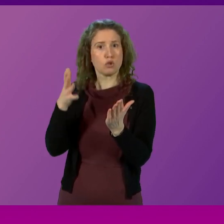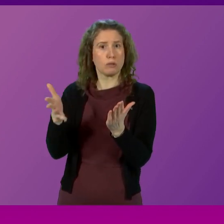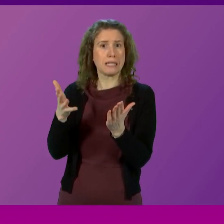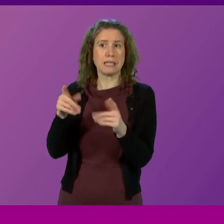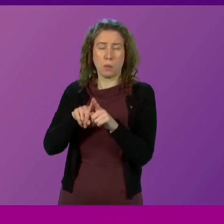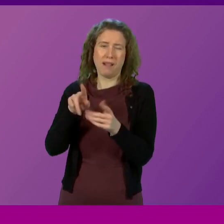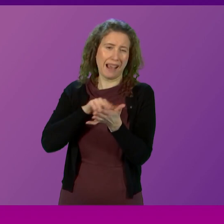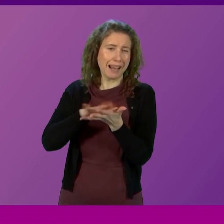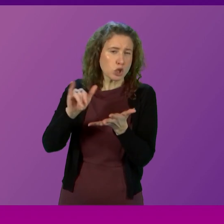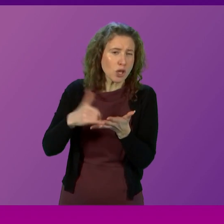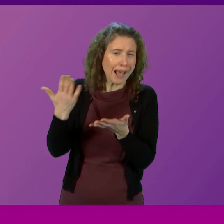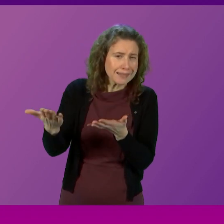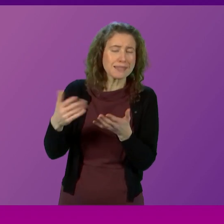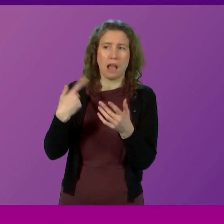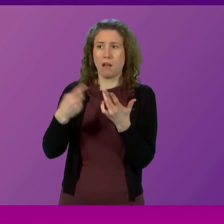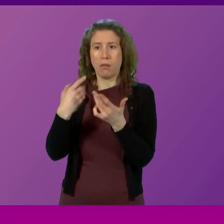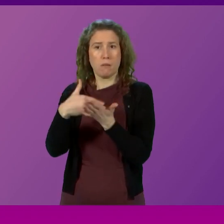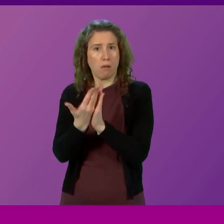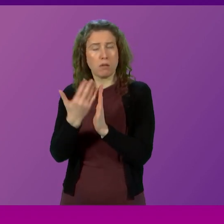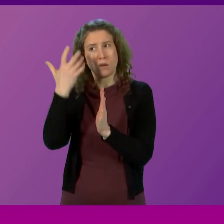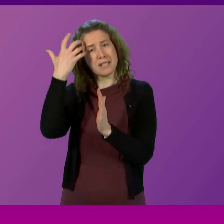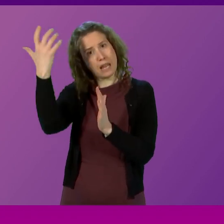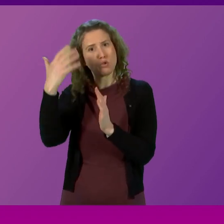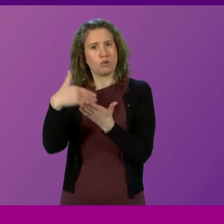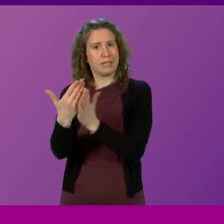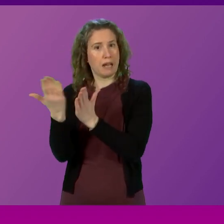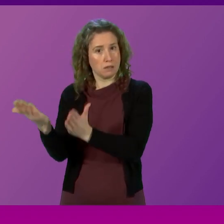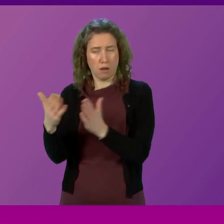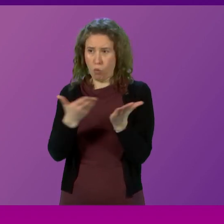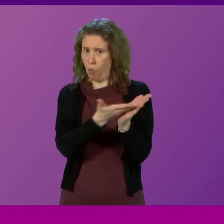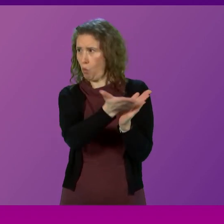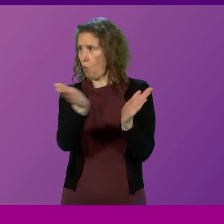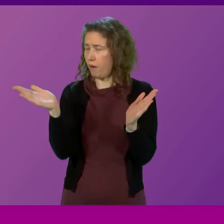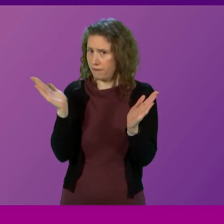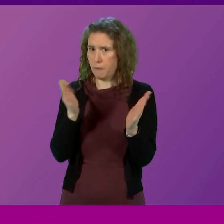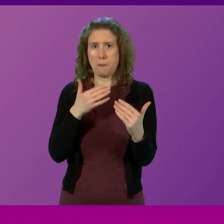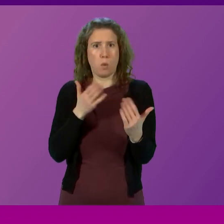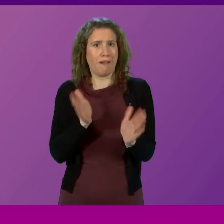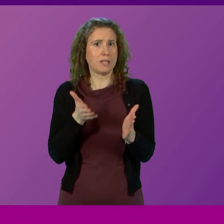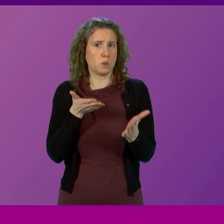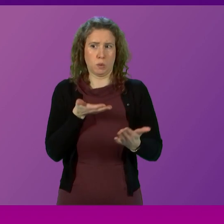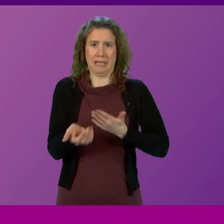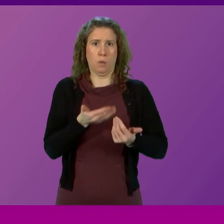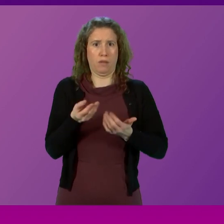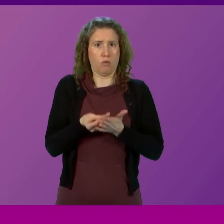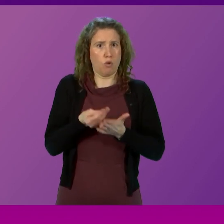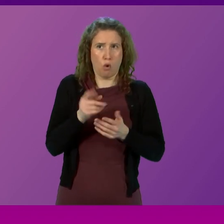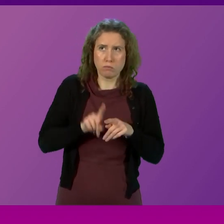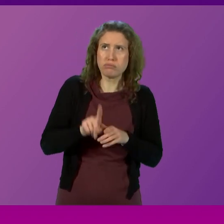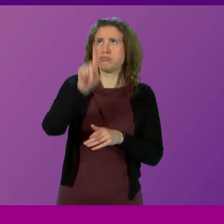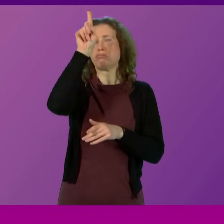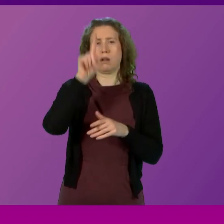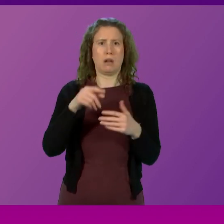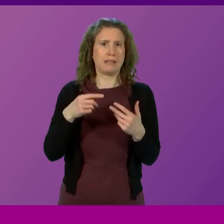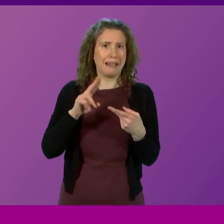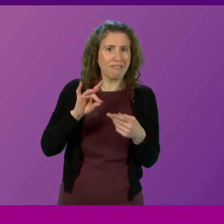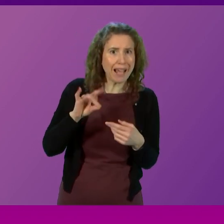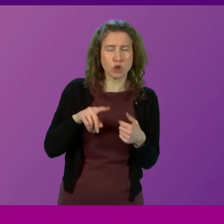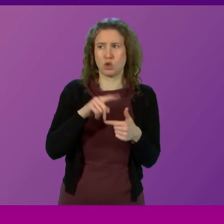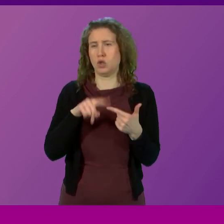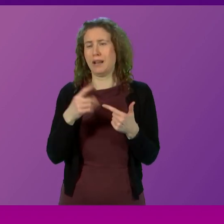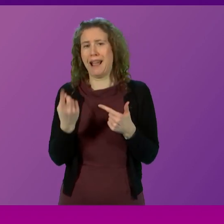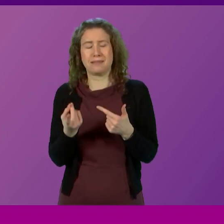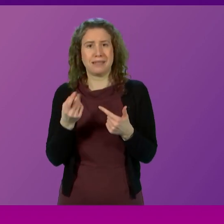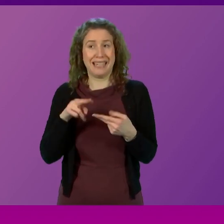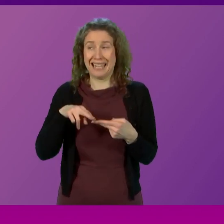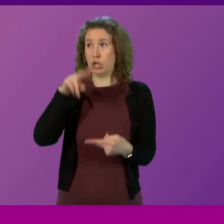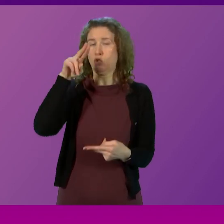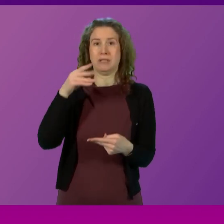health service, which are all dealing with the impact of increased inflation and energy costs.